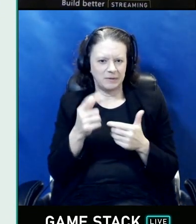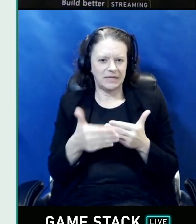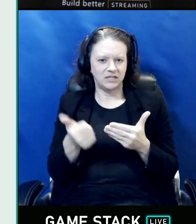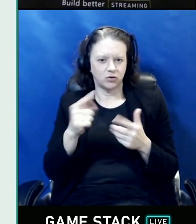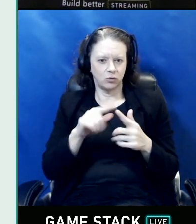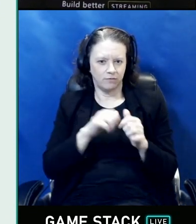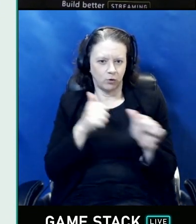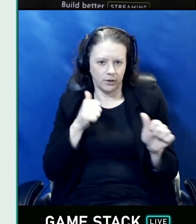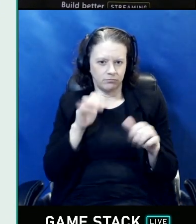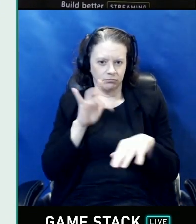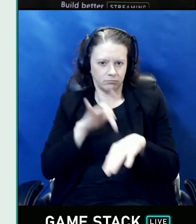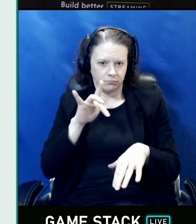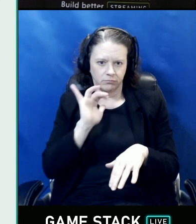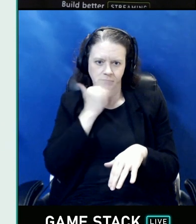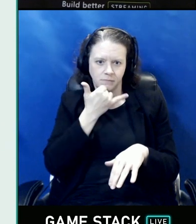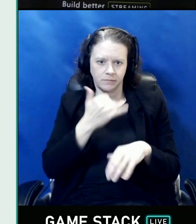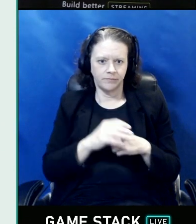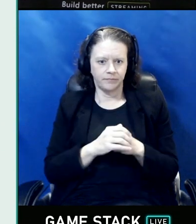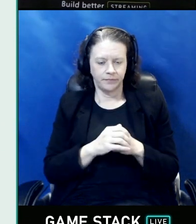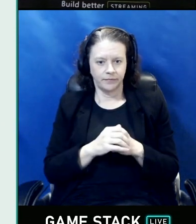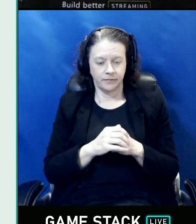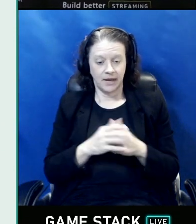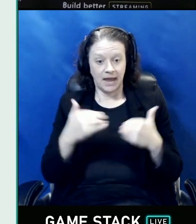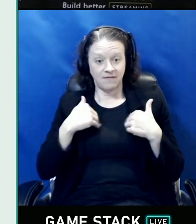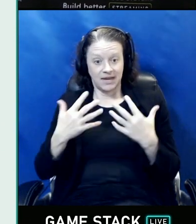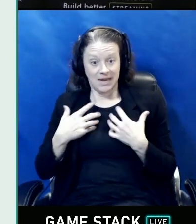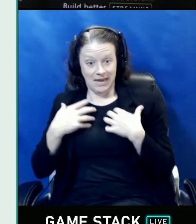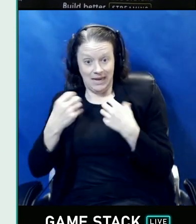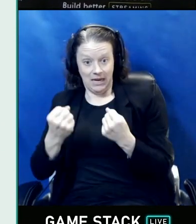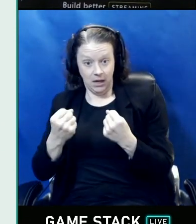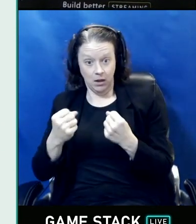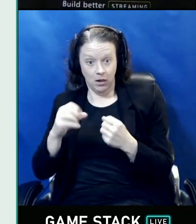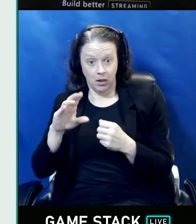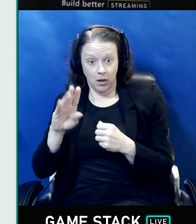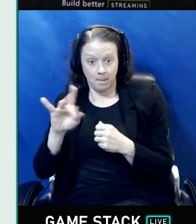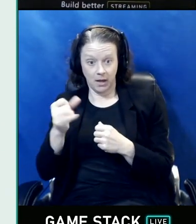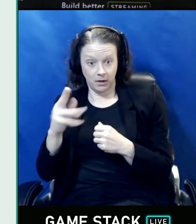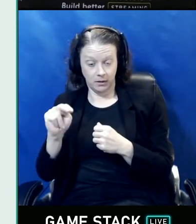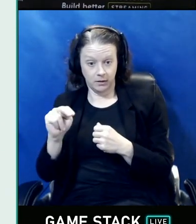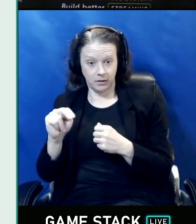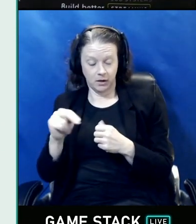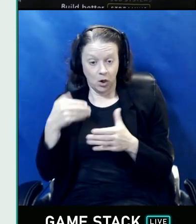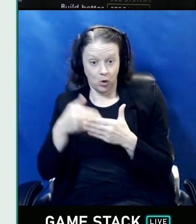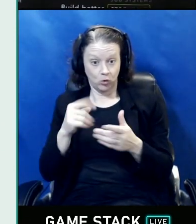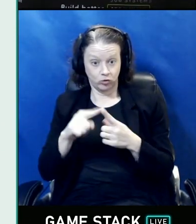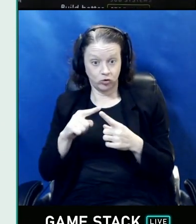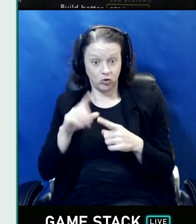Having the heal button near the joystick turned out to be troublesome, because oftentimes you need to heal your character